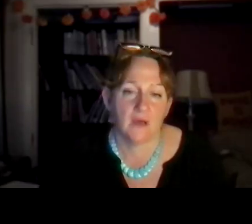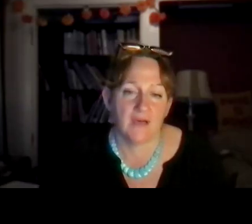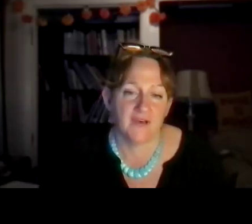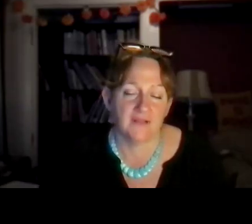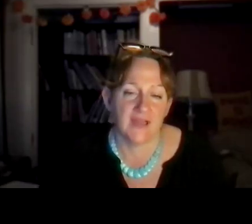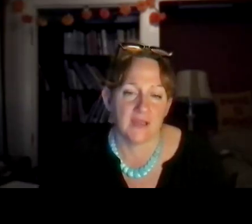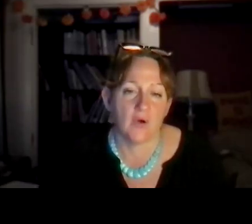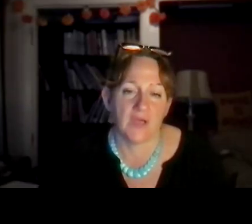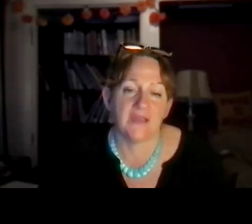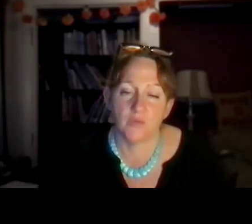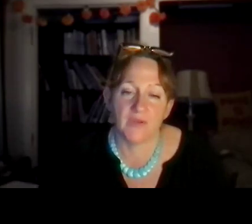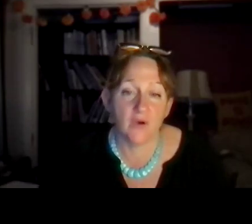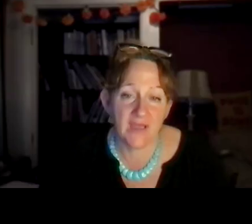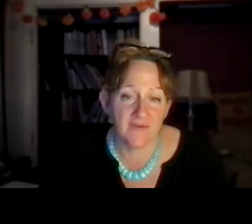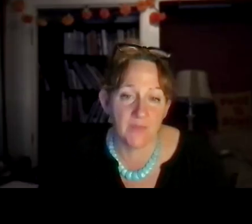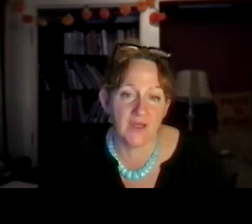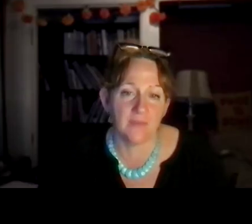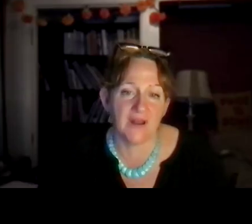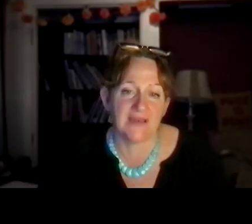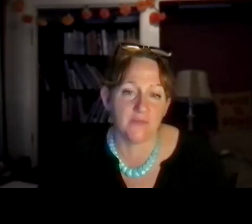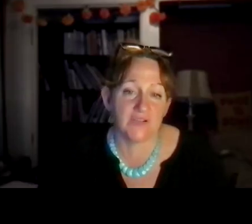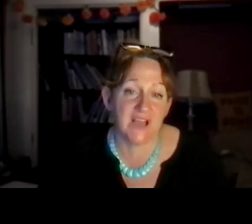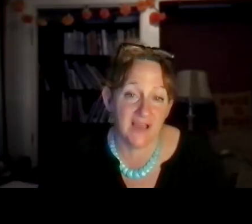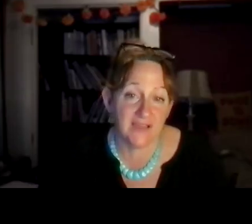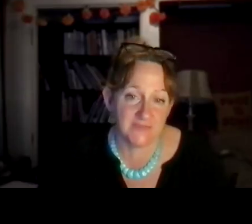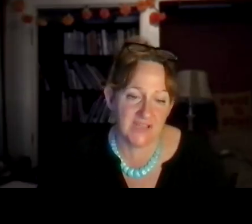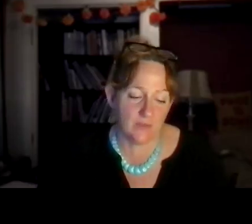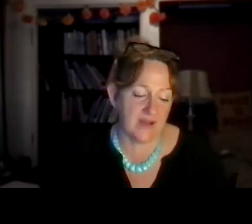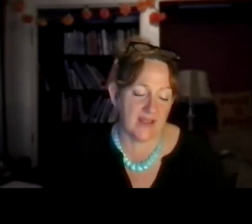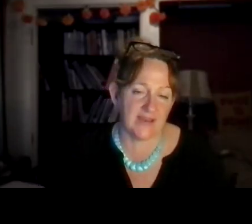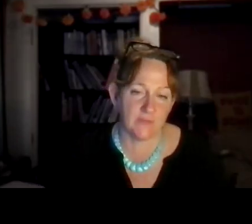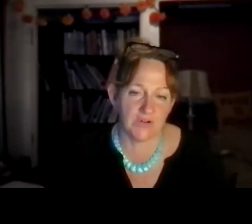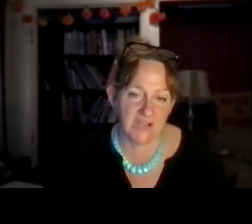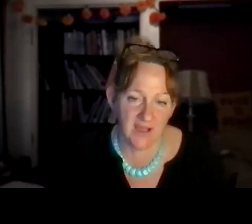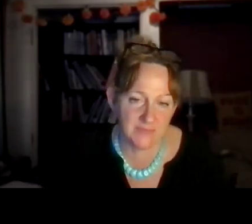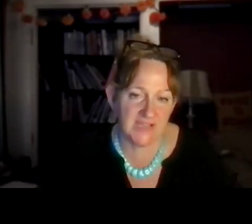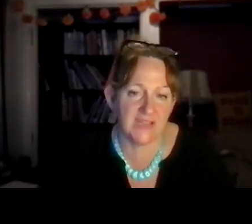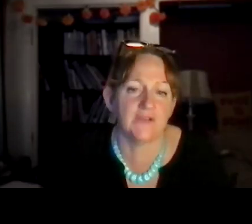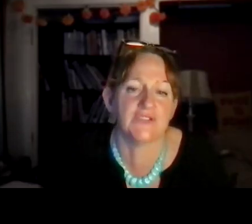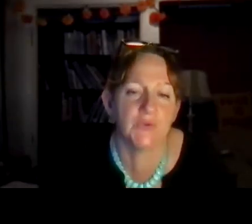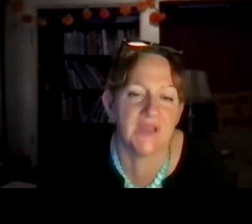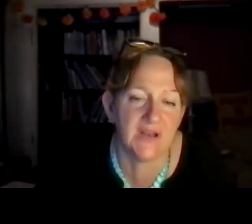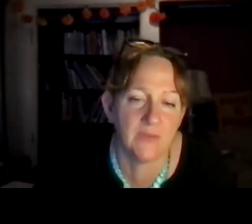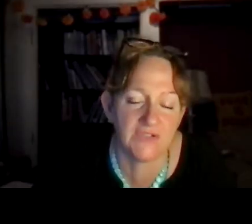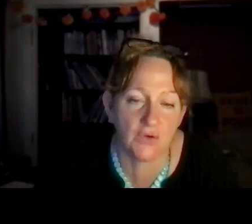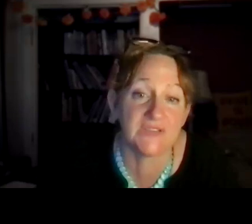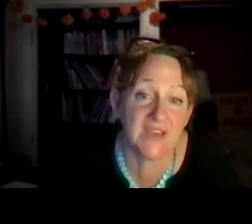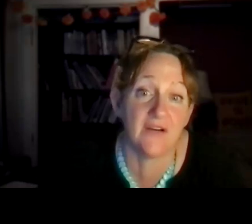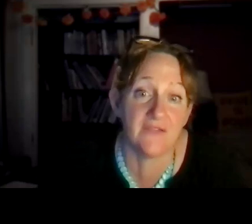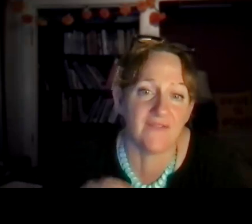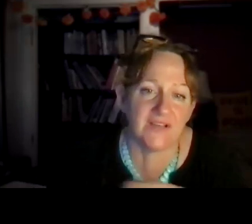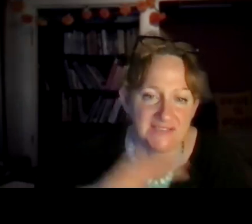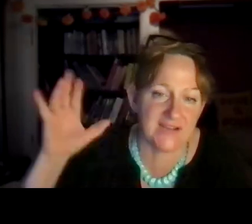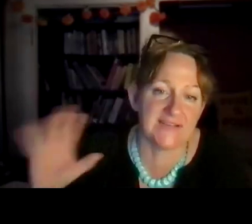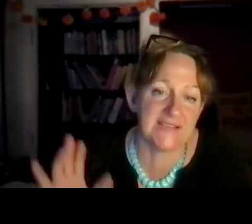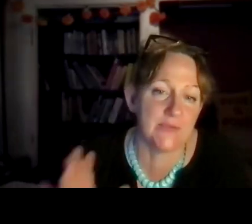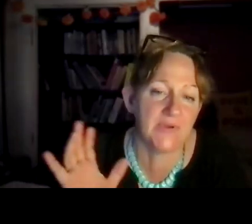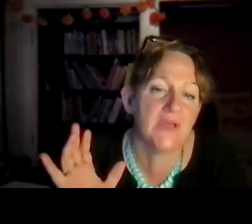Meriah: I felt like, okay, it would be okay if I'm blind. But I need more time to get ready. I need more time to get used to it, and I was so scared of having a sudden leap